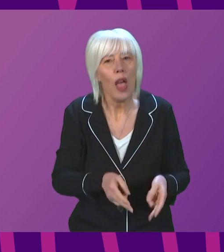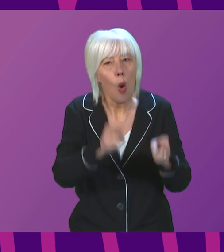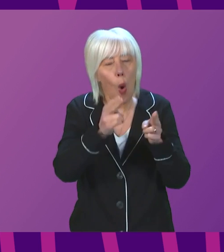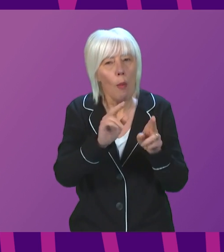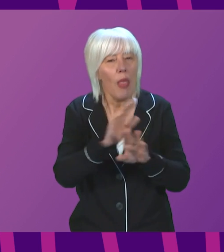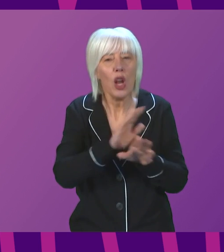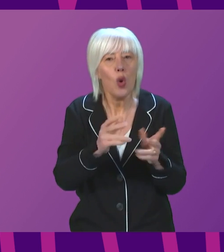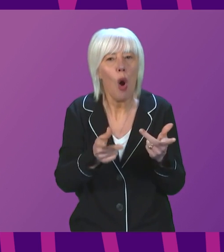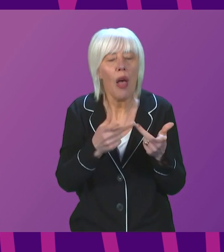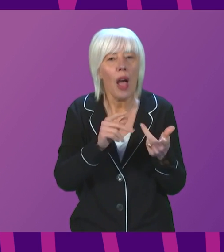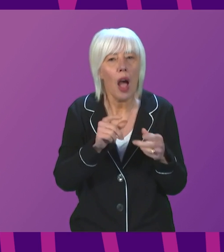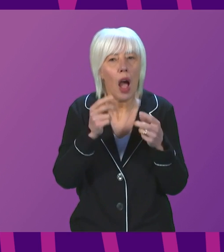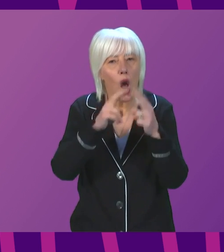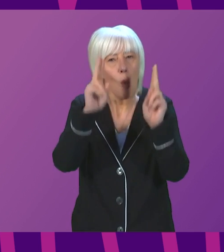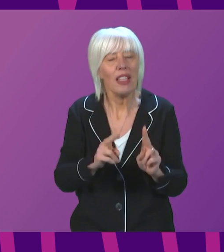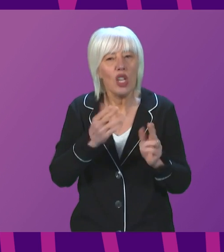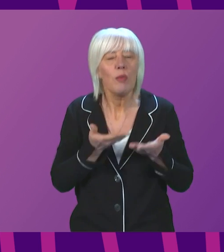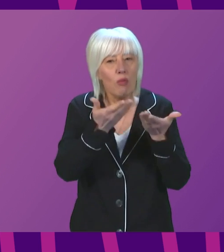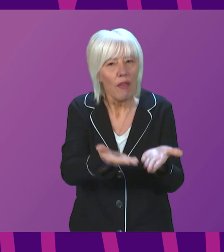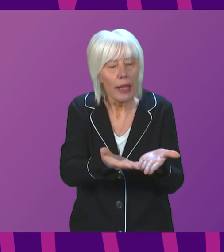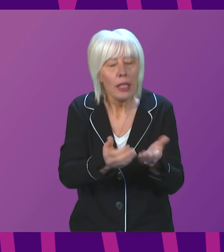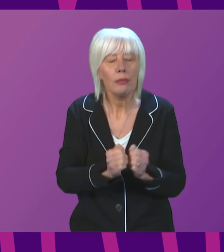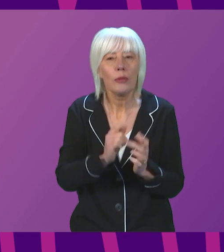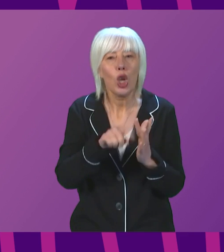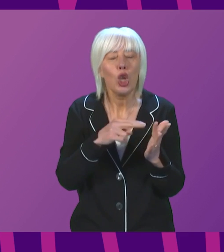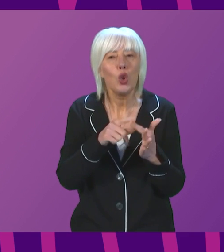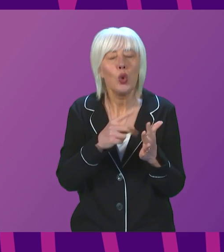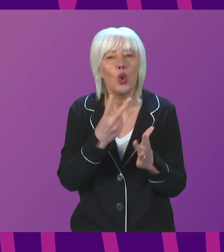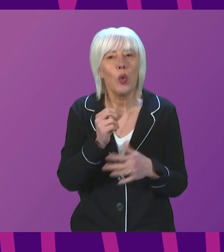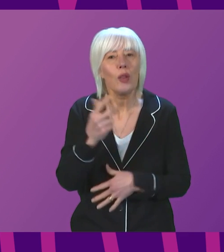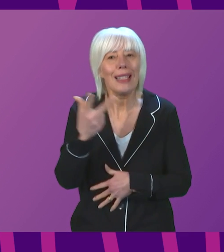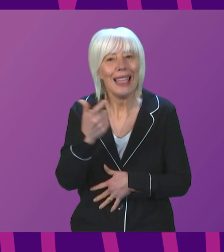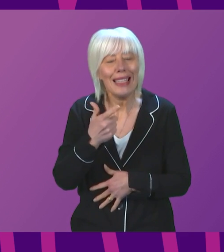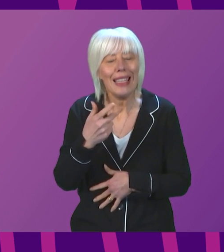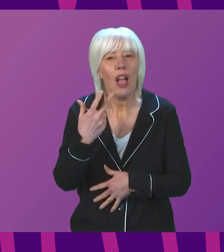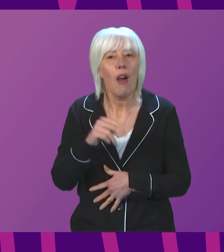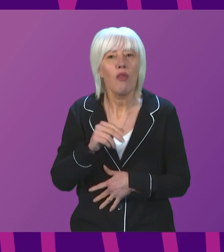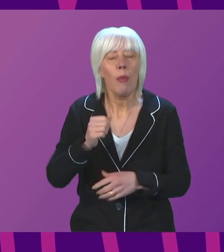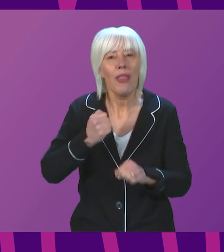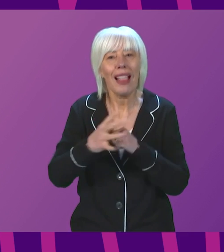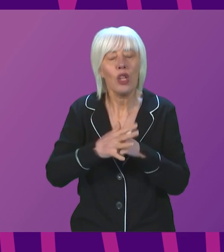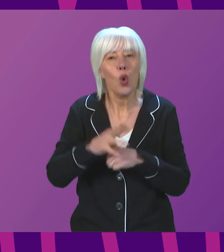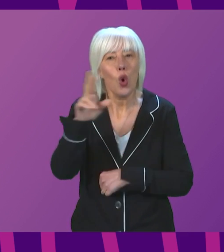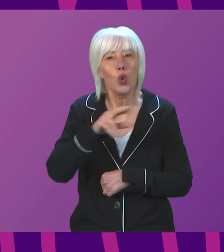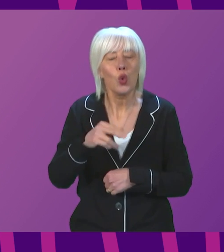accommodation will not be provided. In June 2018, following the Glasgow School of Art fire, the Government made £1,500 of